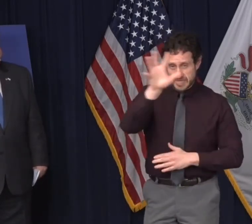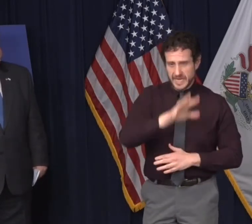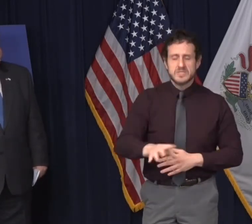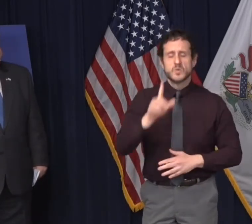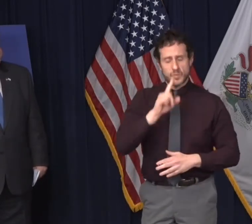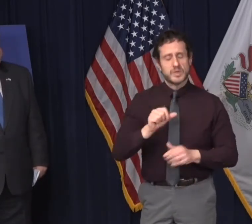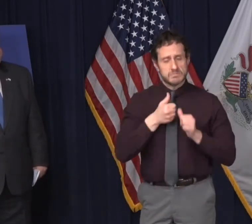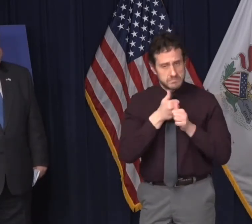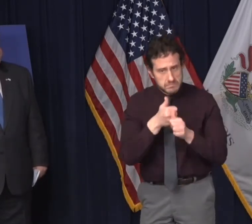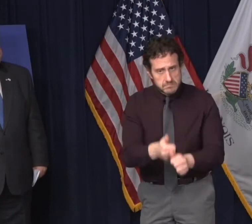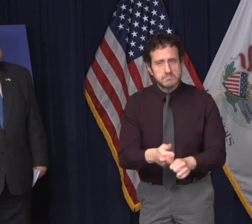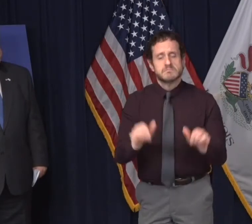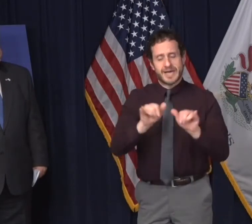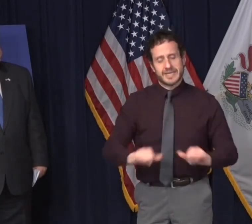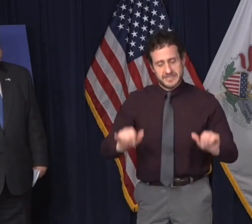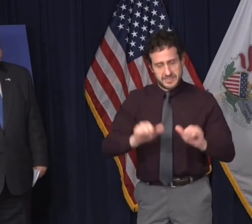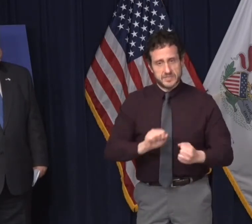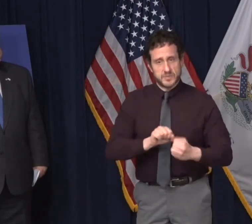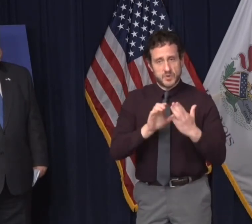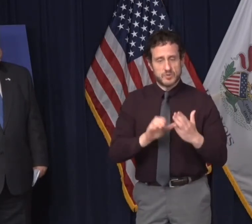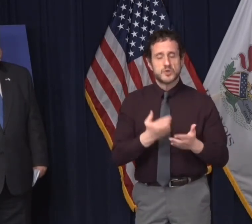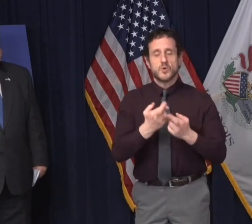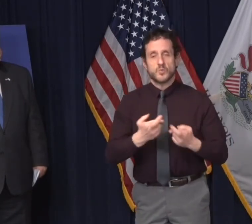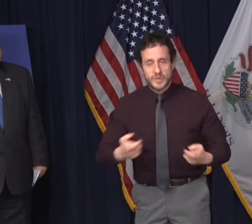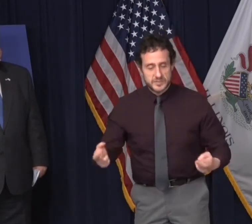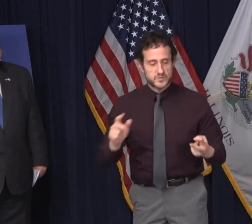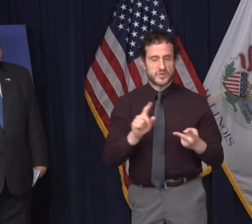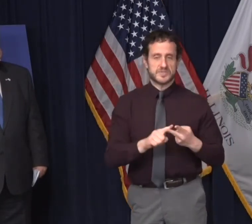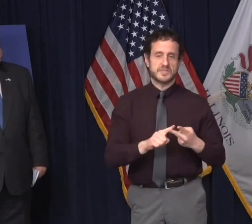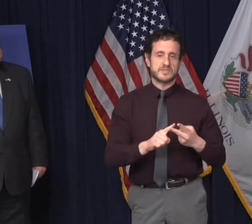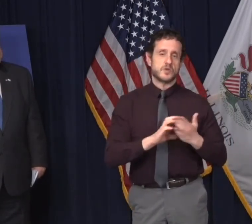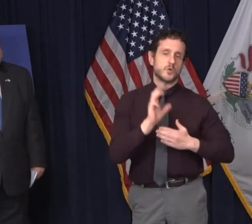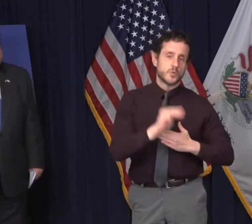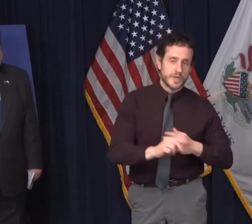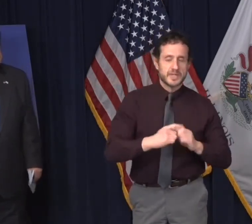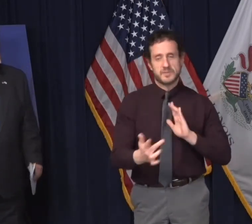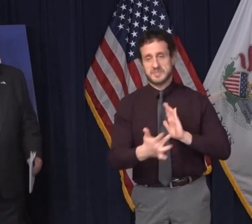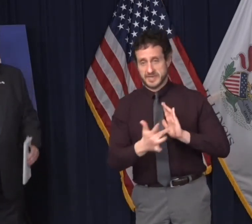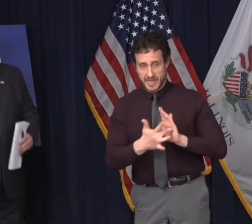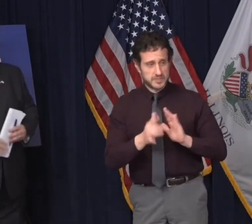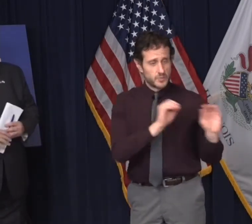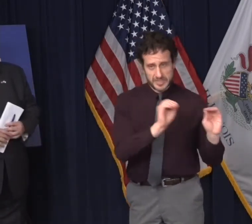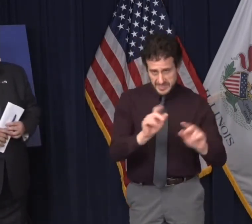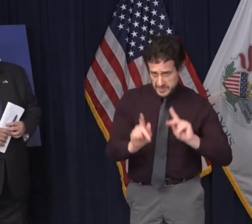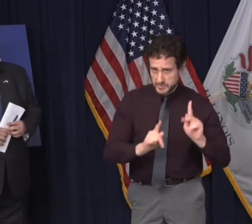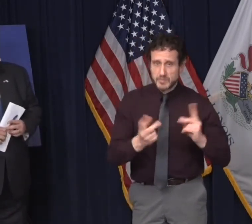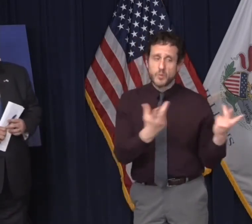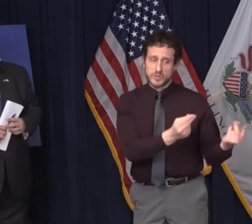STATE WILL PROVIDE FOR CONSISTENCY ACROSS SEVERAL AREAS INCLUDING RESOURCES, CURRICULUM,